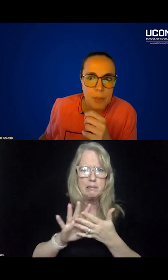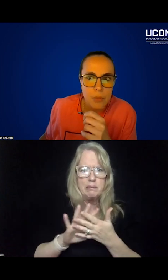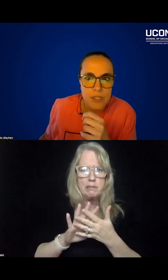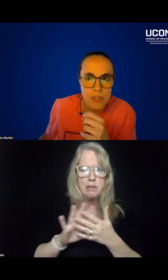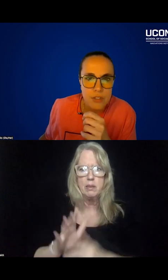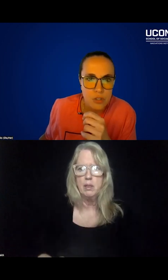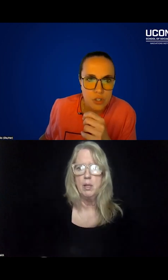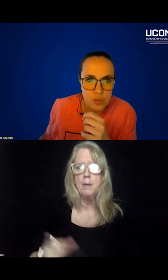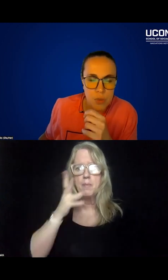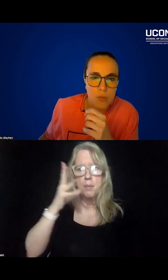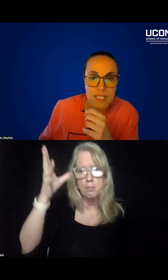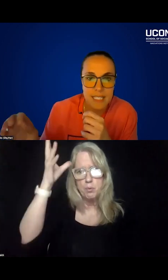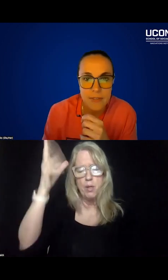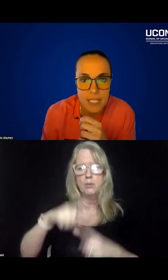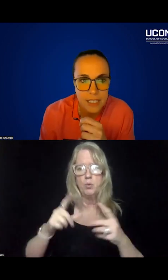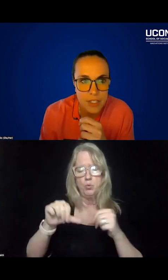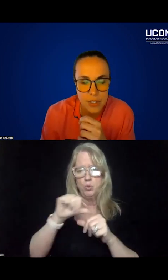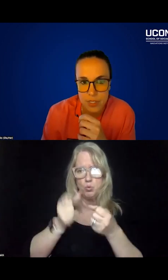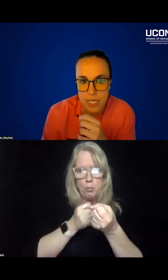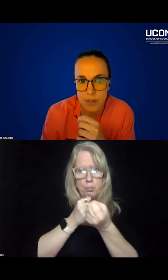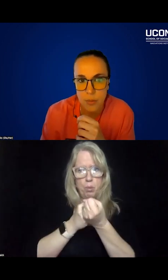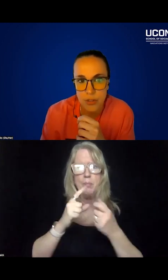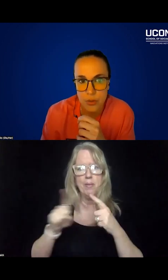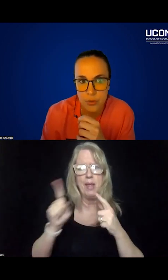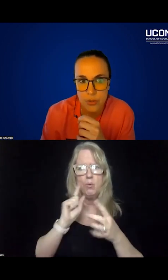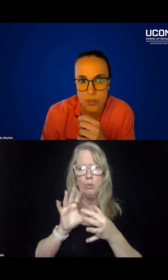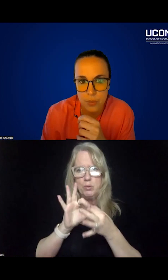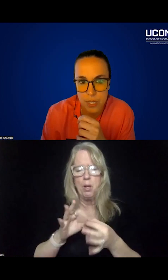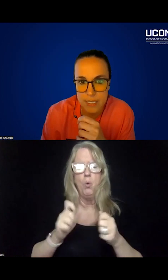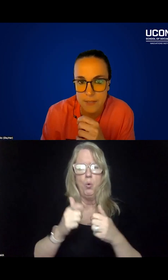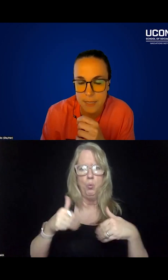PARENTAL-SOCIAL SUPPORT WAS ASSOCIATED WITH YOUTH DEPRESSIVE